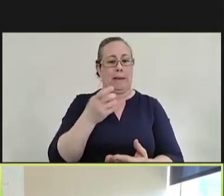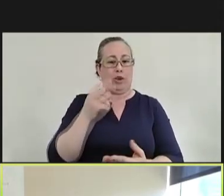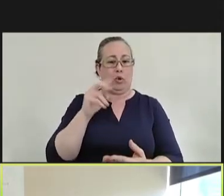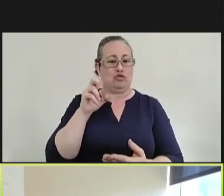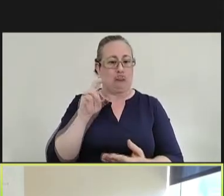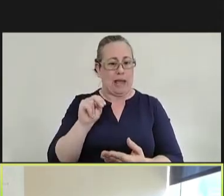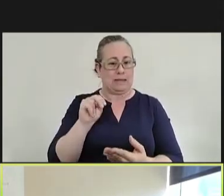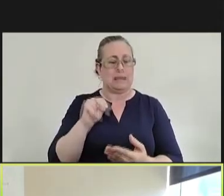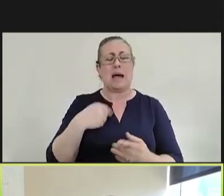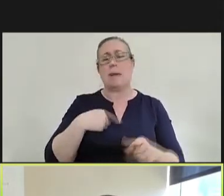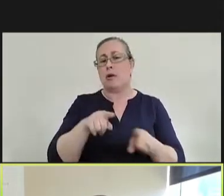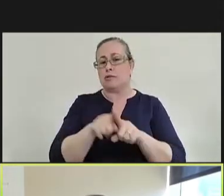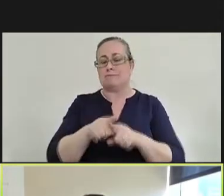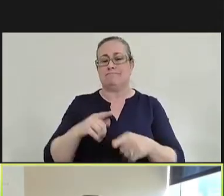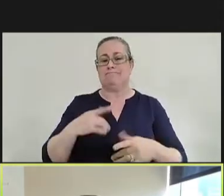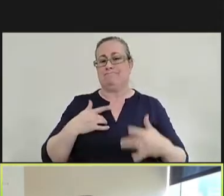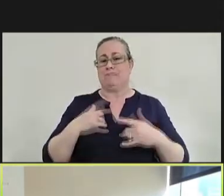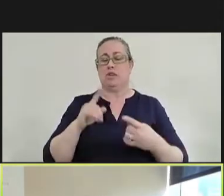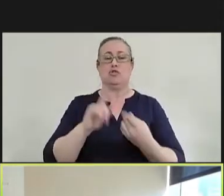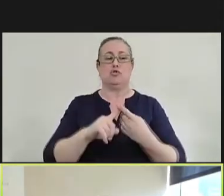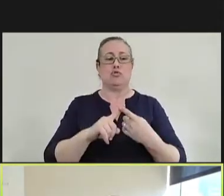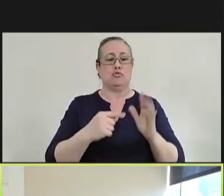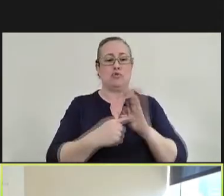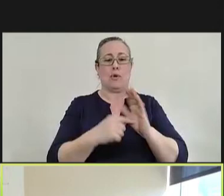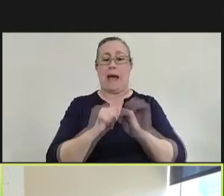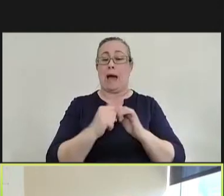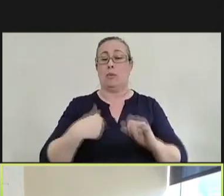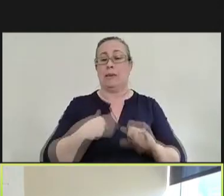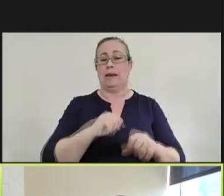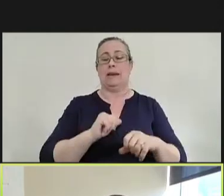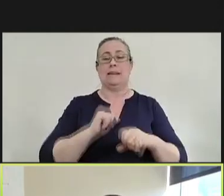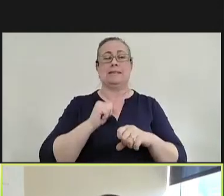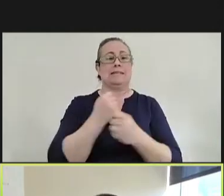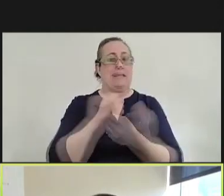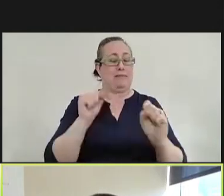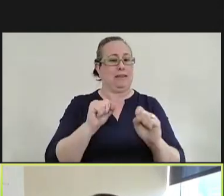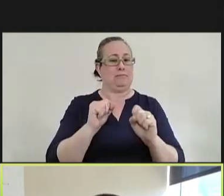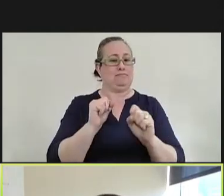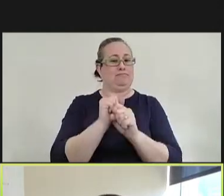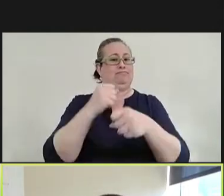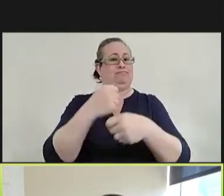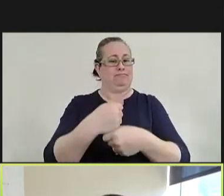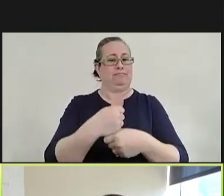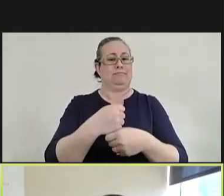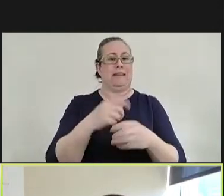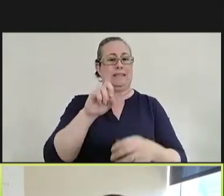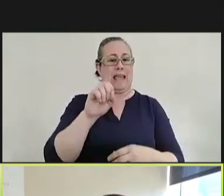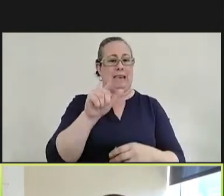bit about how we safely generate data in the laboratory to enhance these models and make them